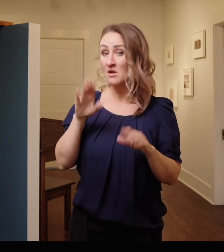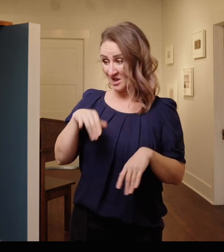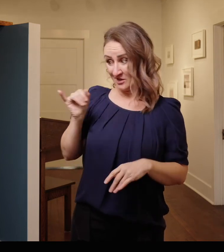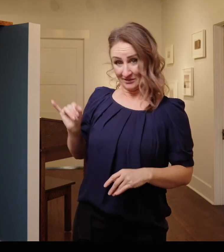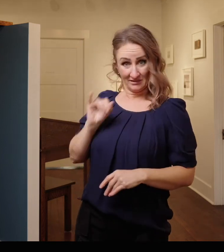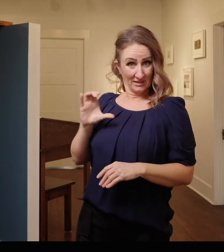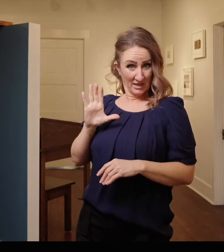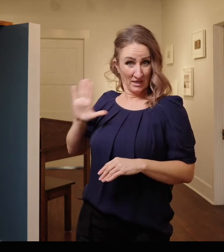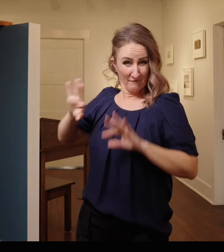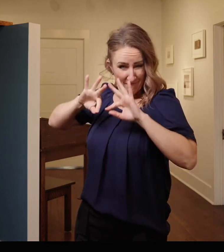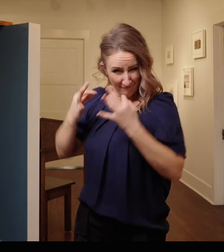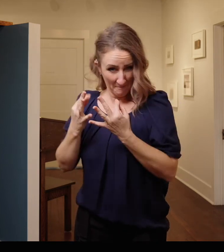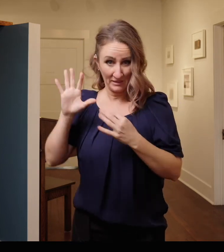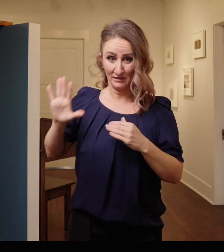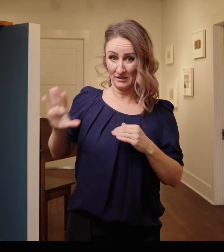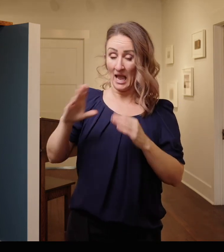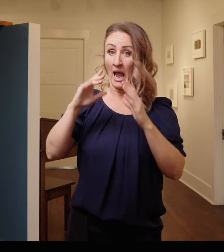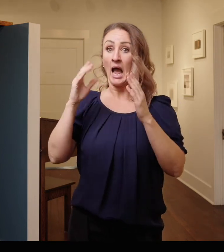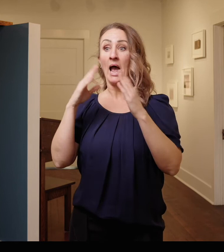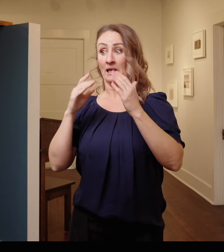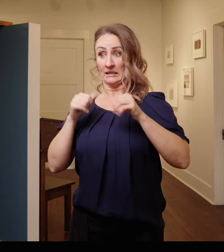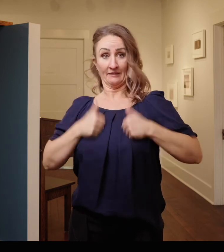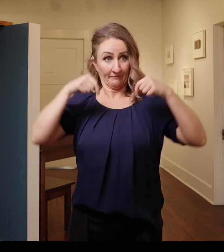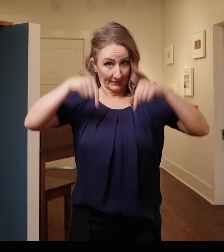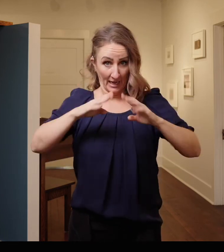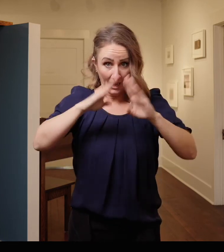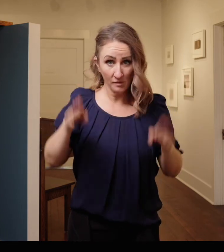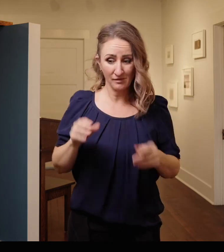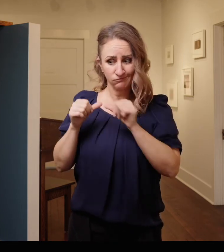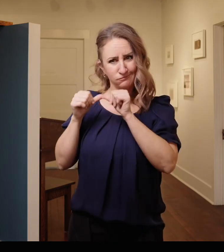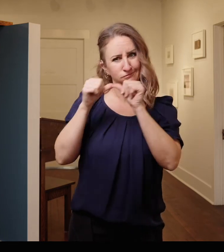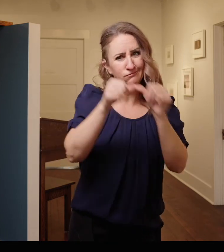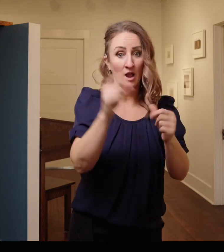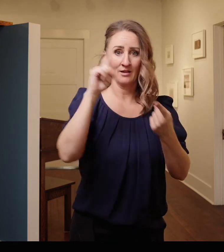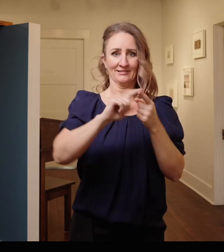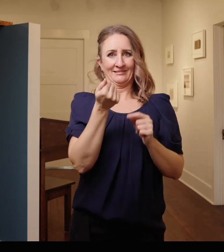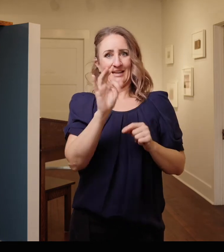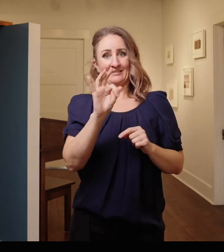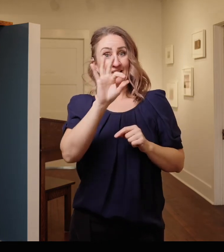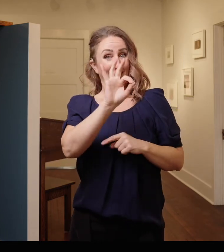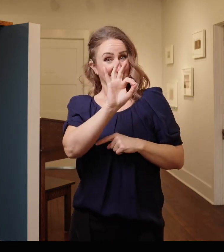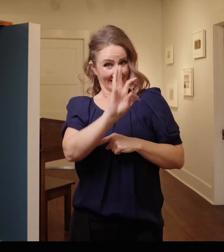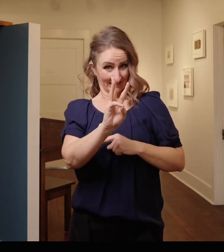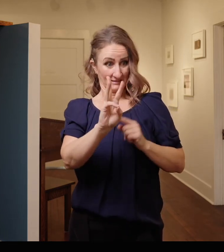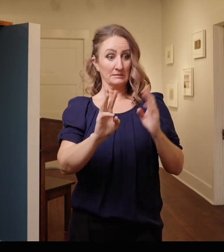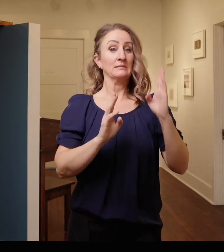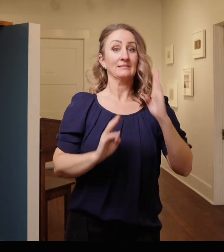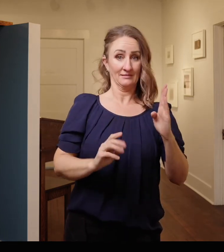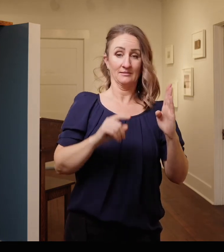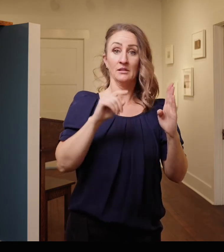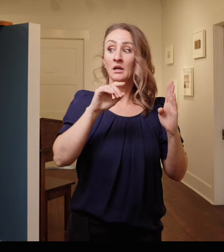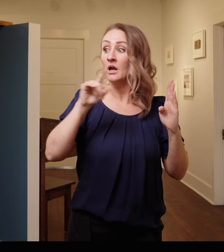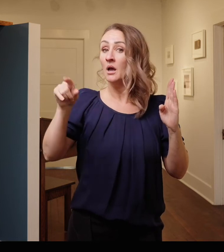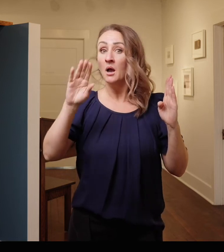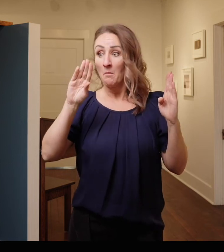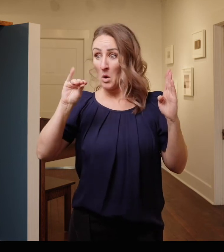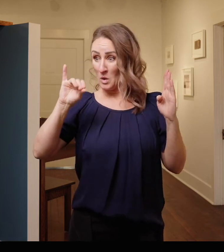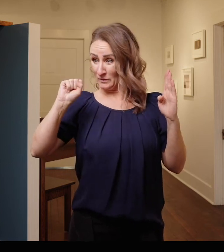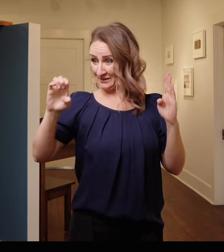The Castle family owned this house until 1996, and the City of Boise purchased the property in 2015.